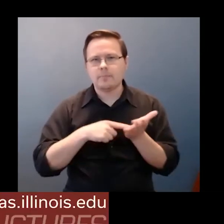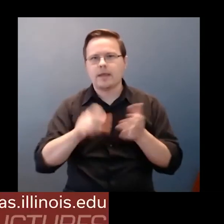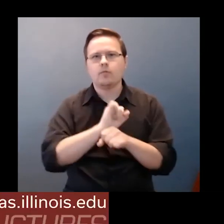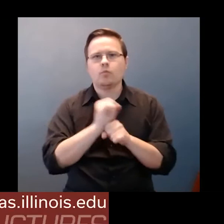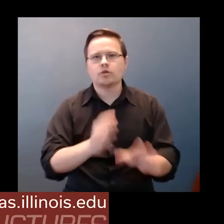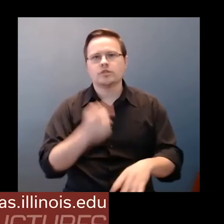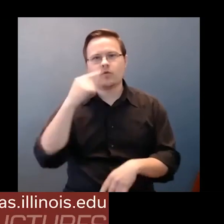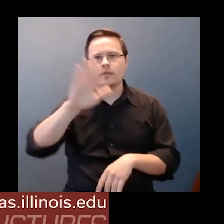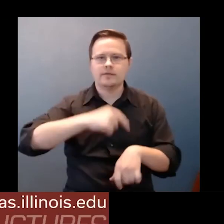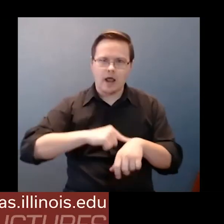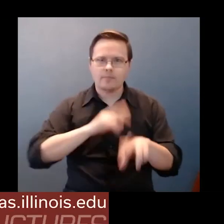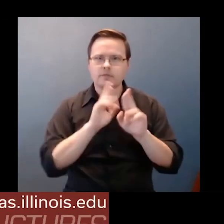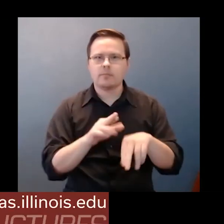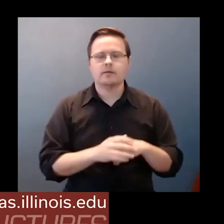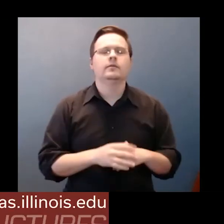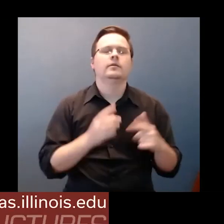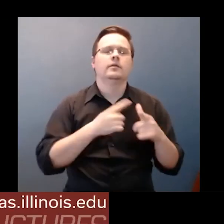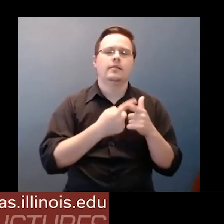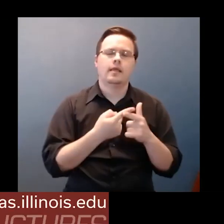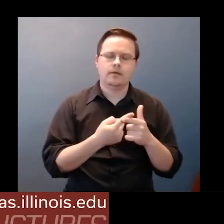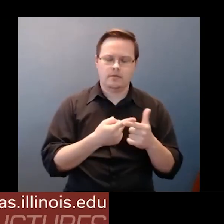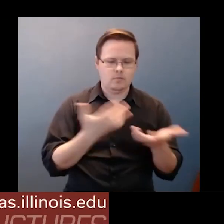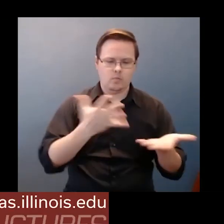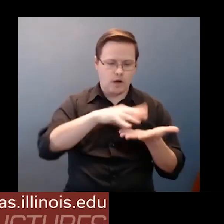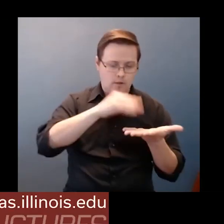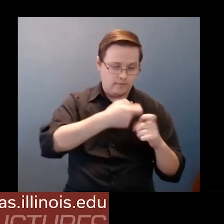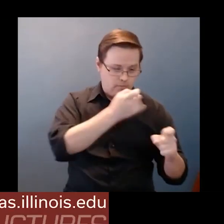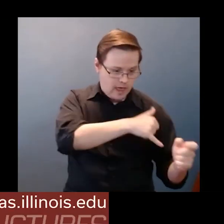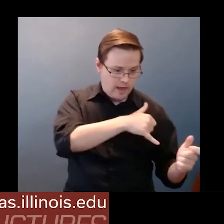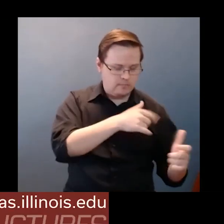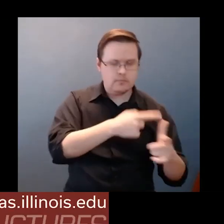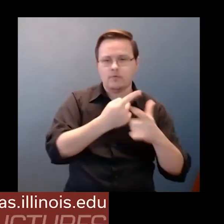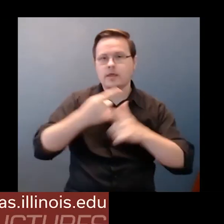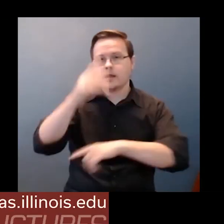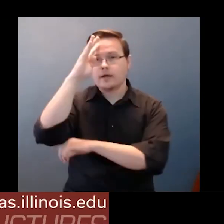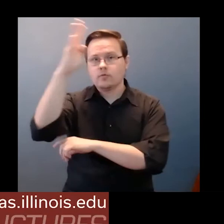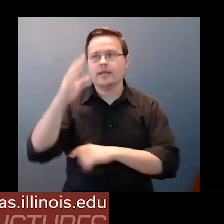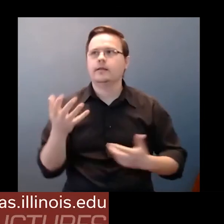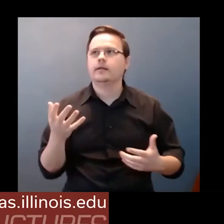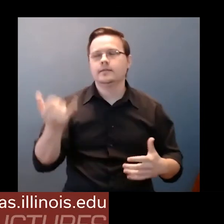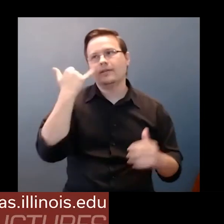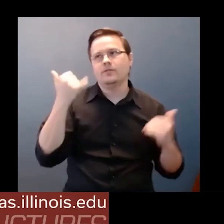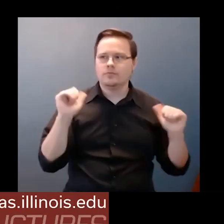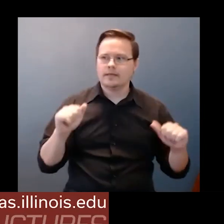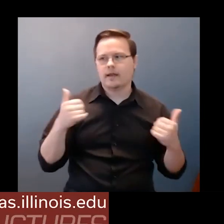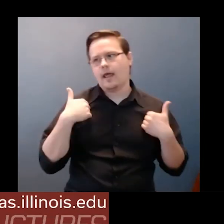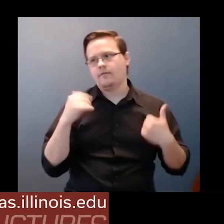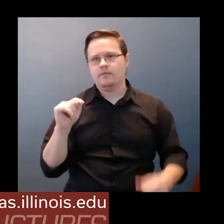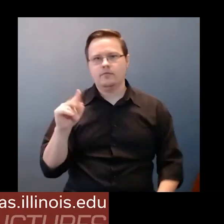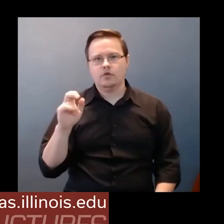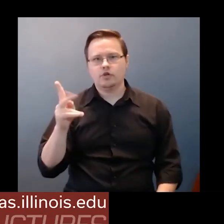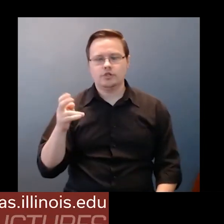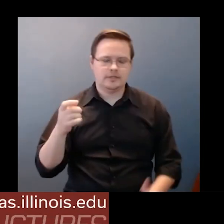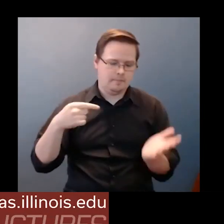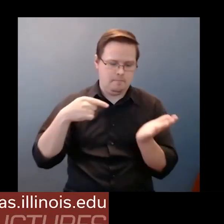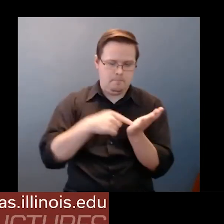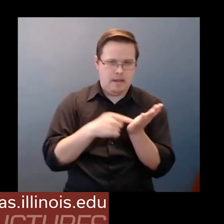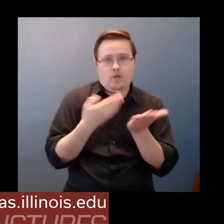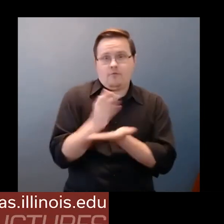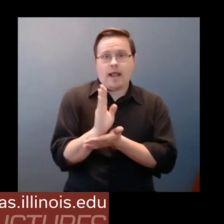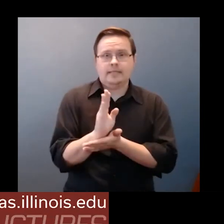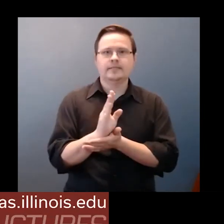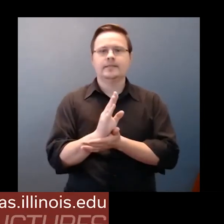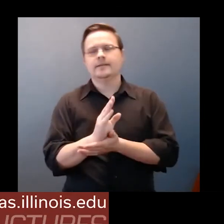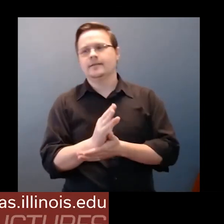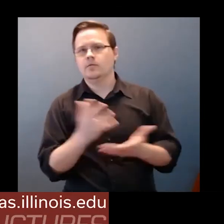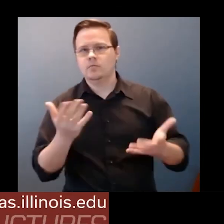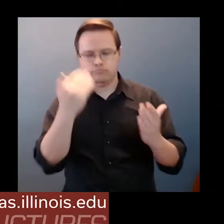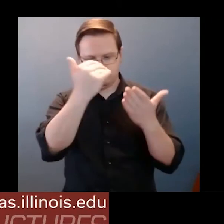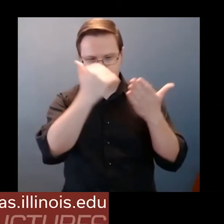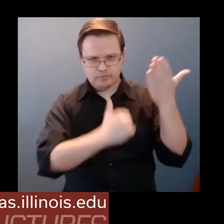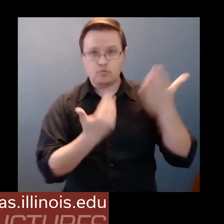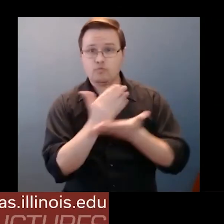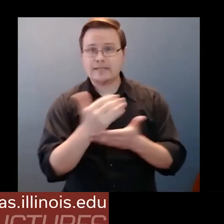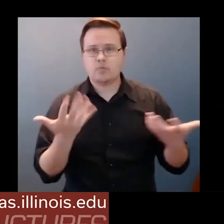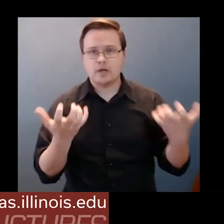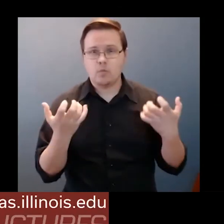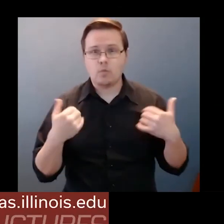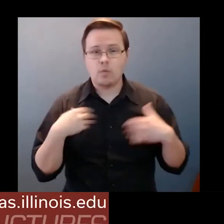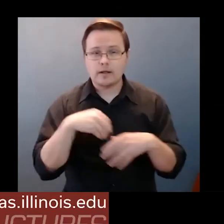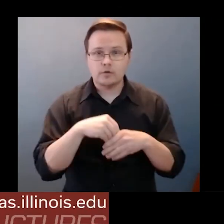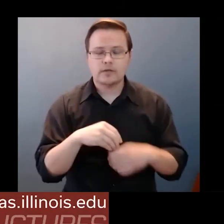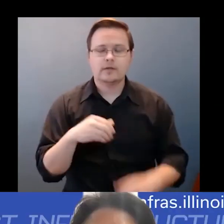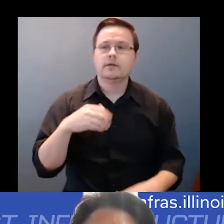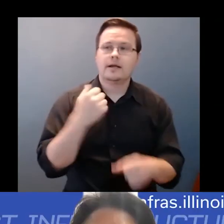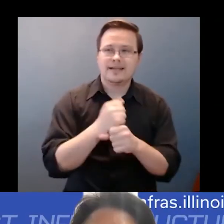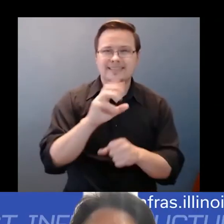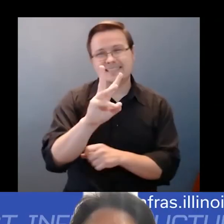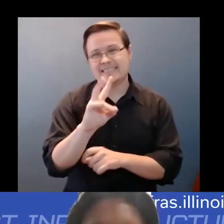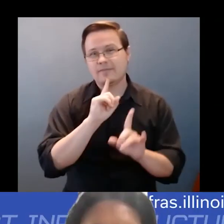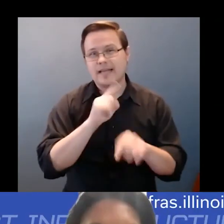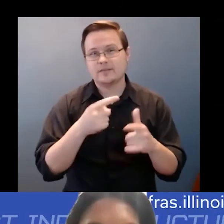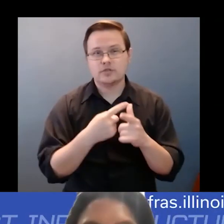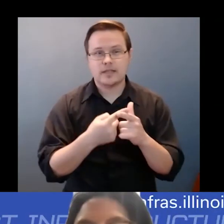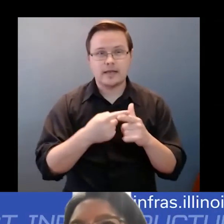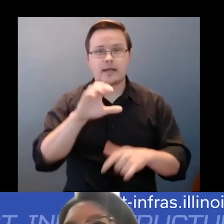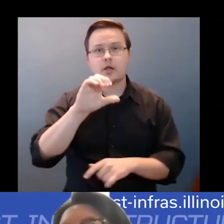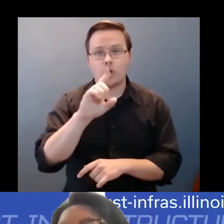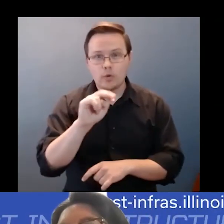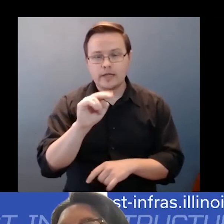And of course I paid workers for their time responding. and then just based on what I learned there I've been created a task. If you could have a turquoise Bill of Rights, what would you want to have in it, and I got it I got 67 of those answers and I